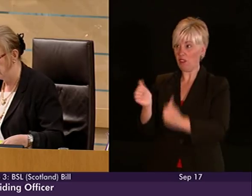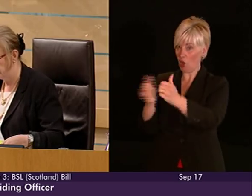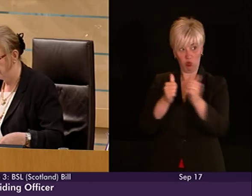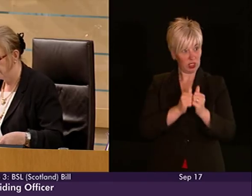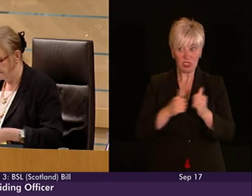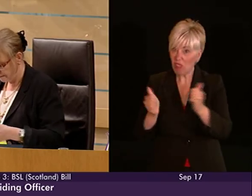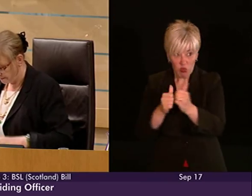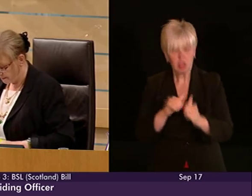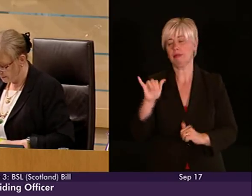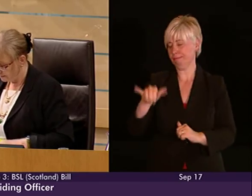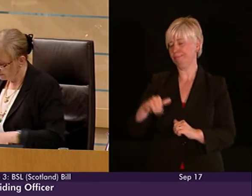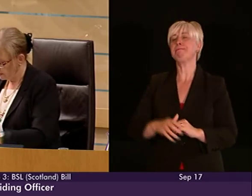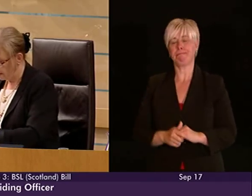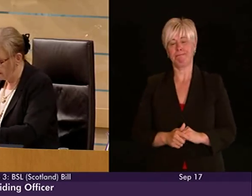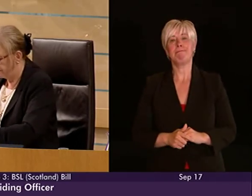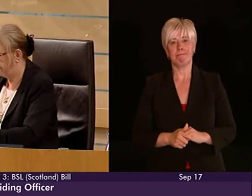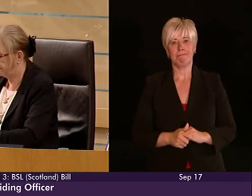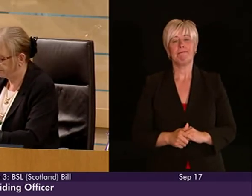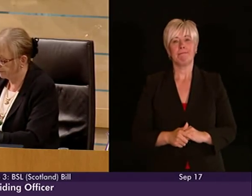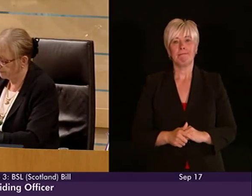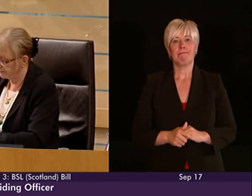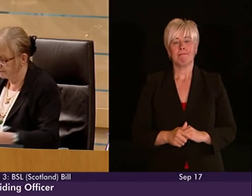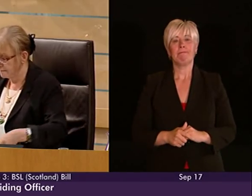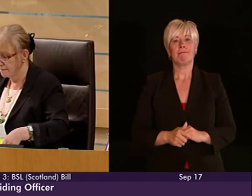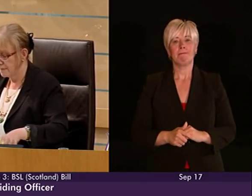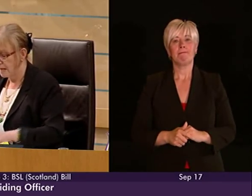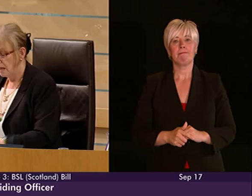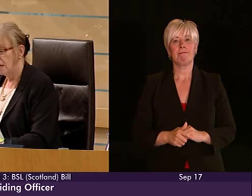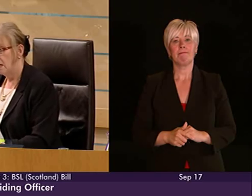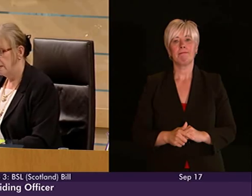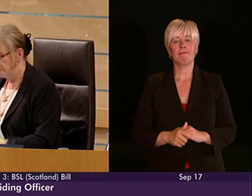The Deputy Presiding Officer: Amendment 5 is agreed to.